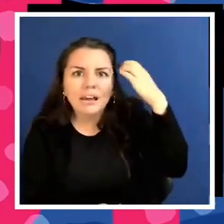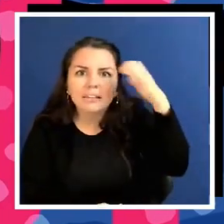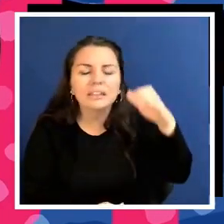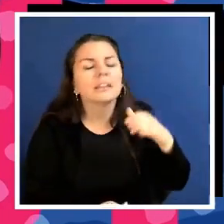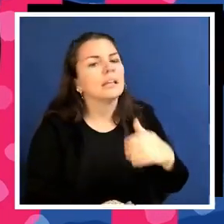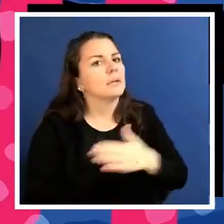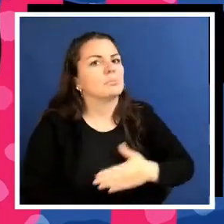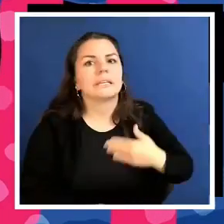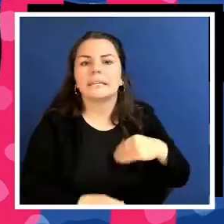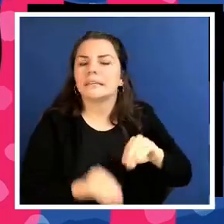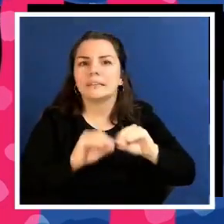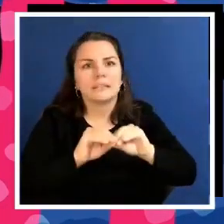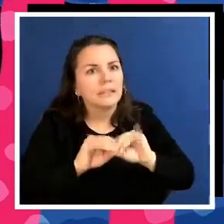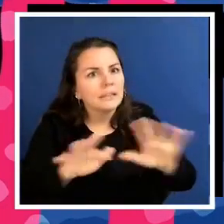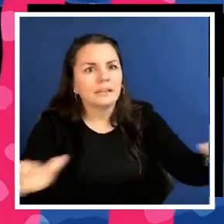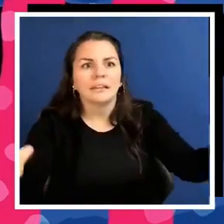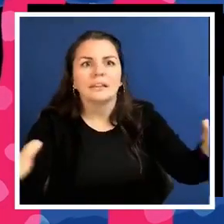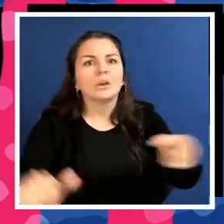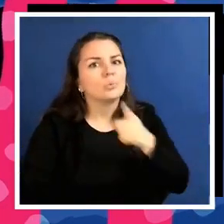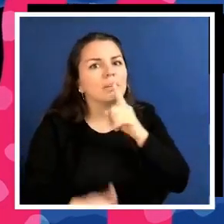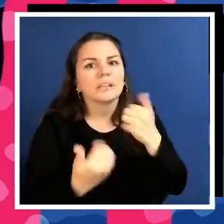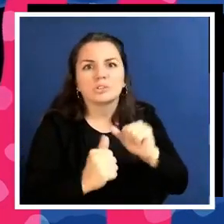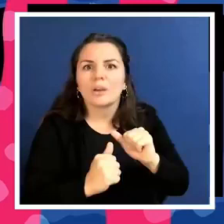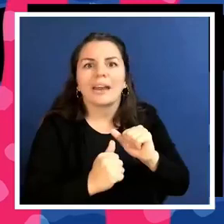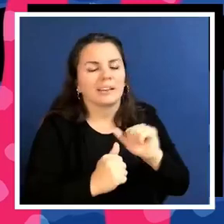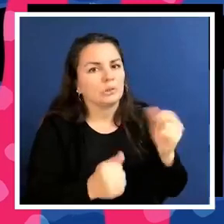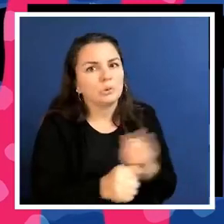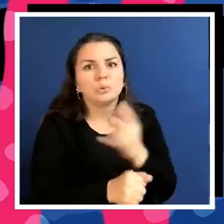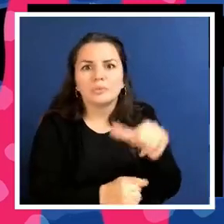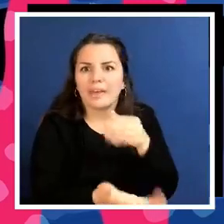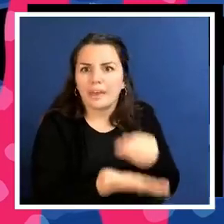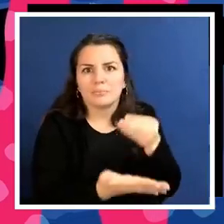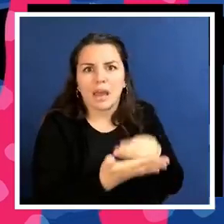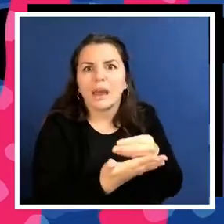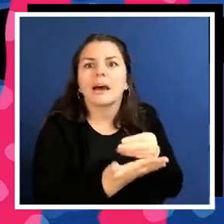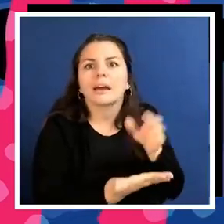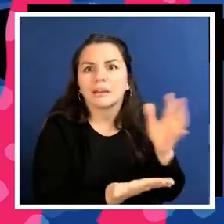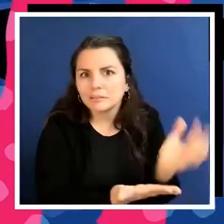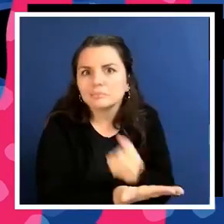WE NEED PEOPLE TO TAKE ADVANTAGE OF IT. FILE, TELL YOUR NEIGHBORS,